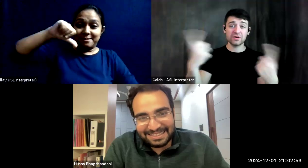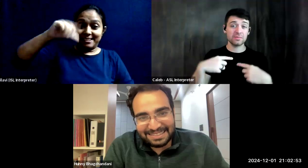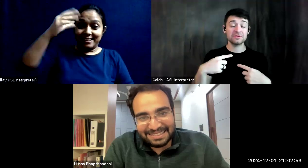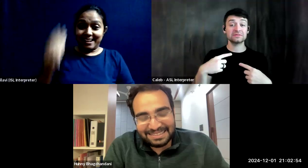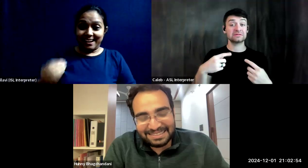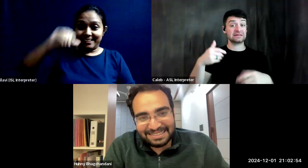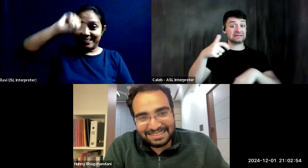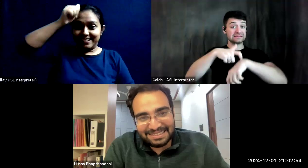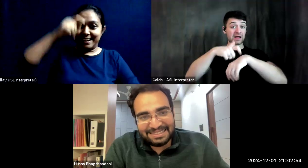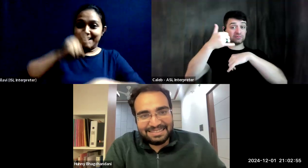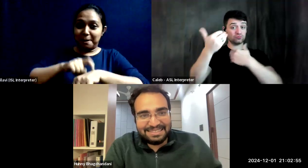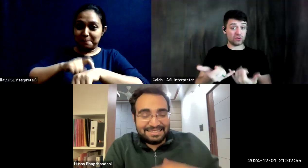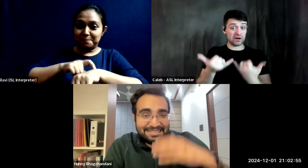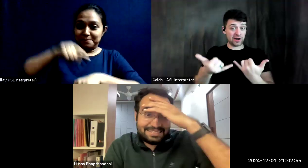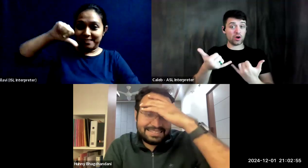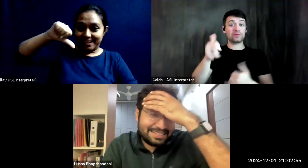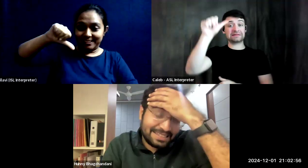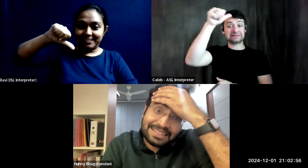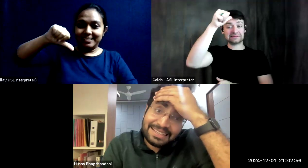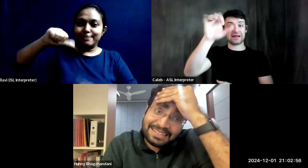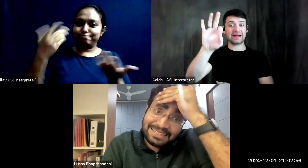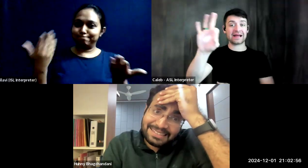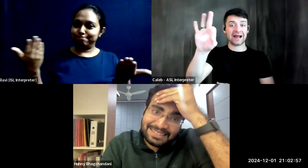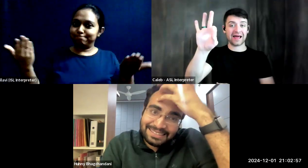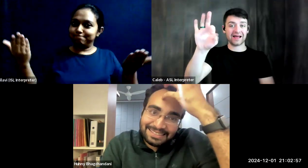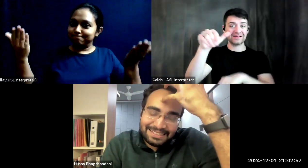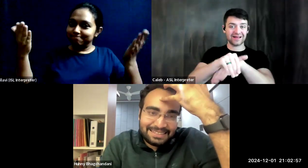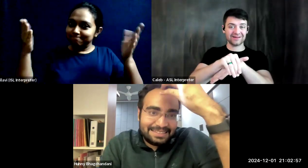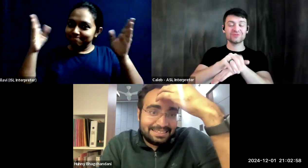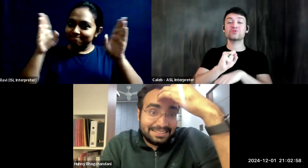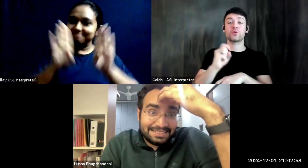So it's time to call it a day.